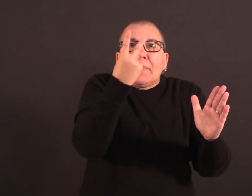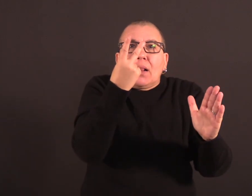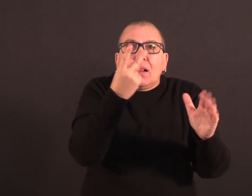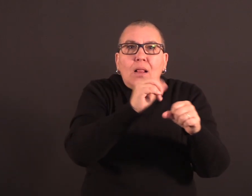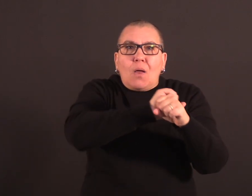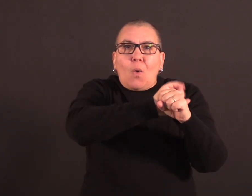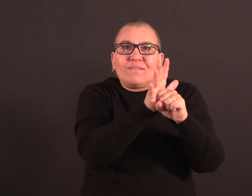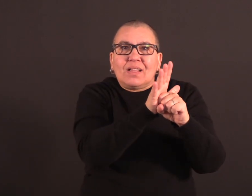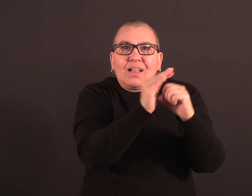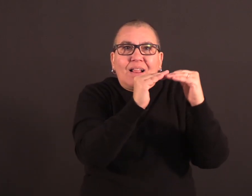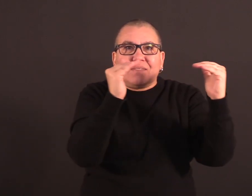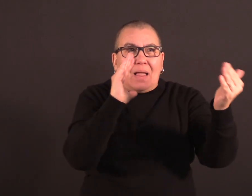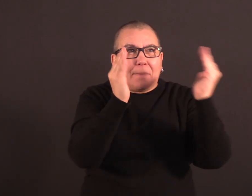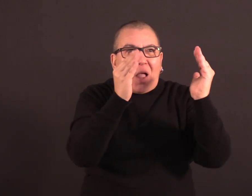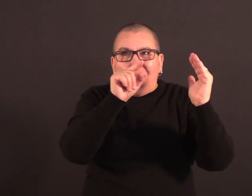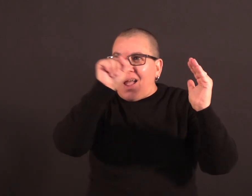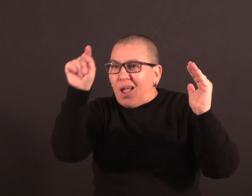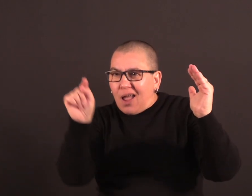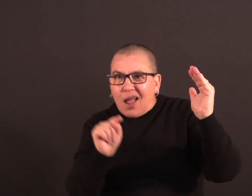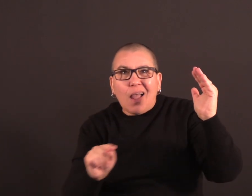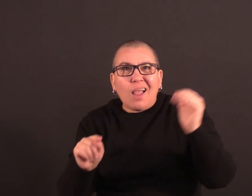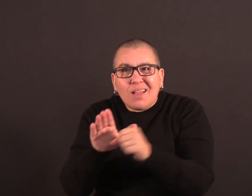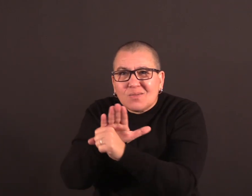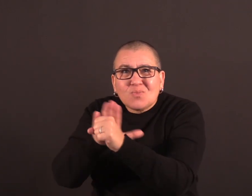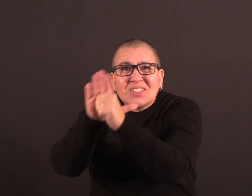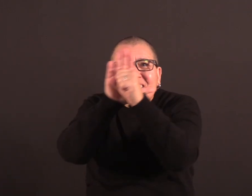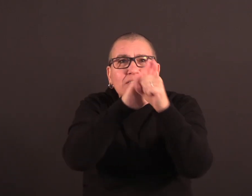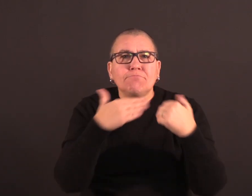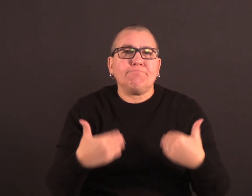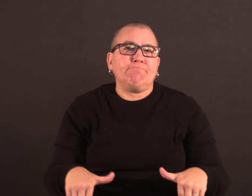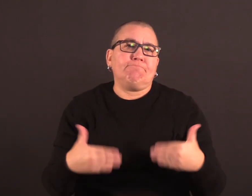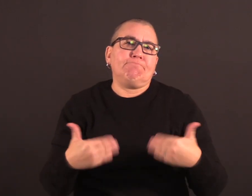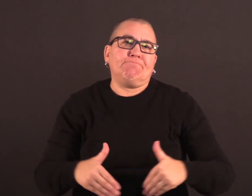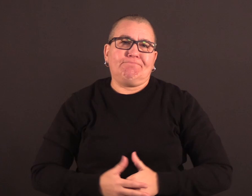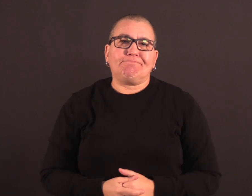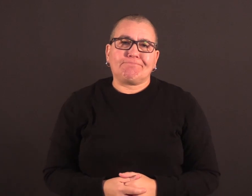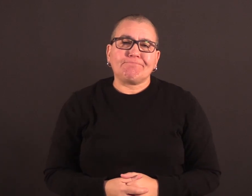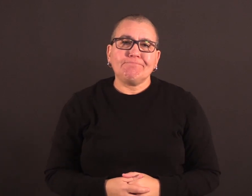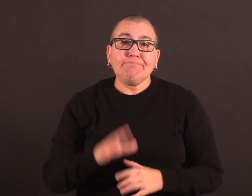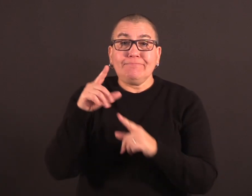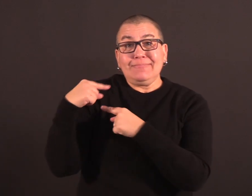Statewide COVID-19 levels in wastewater are at their highest point in six months,